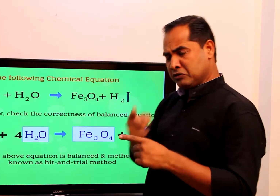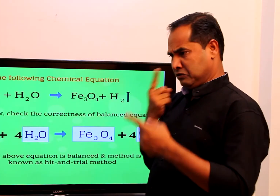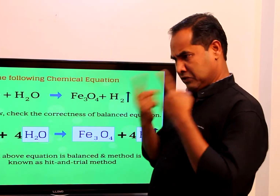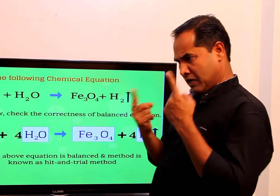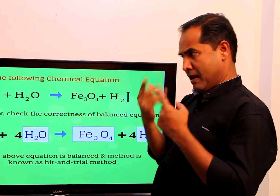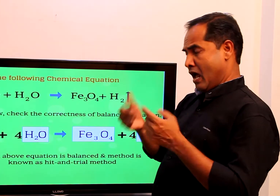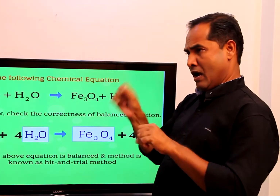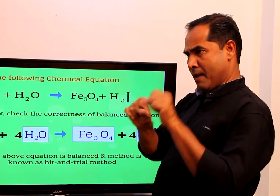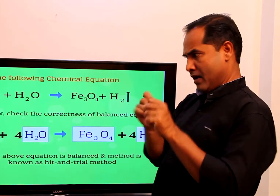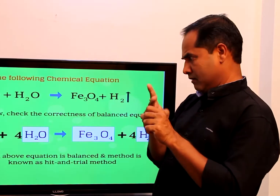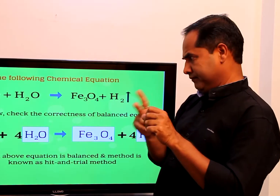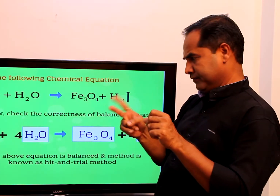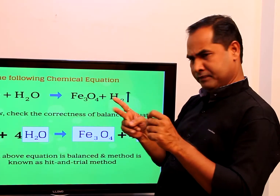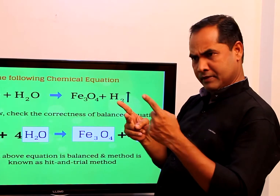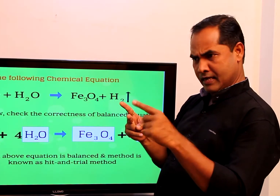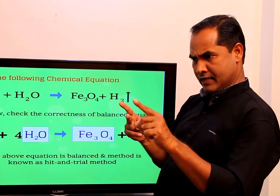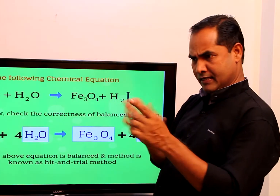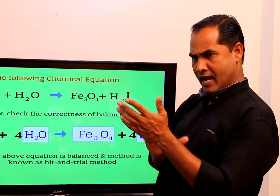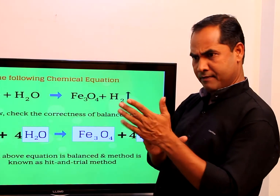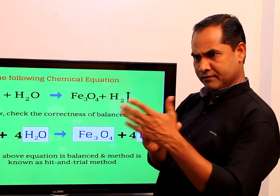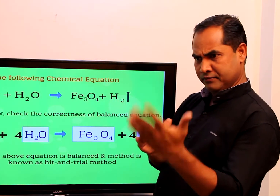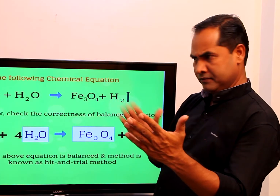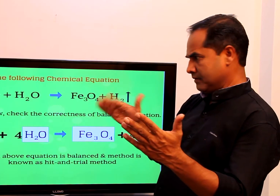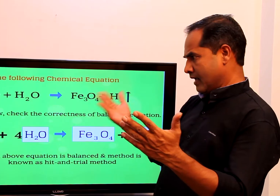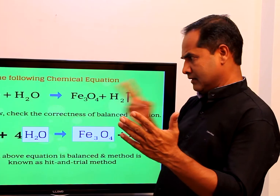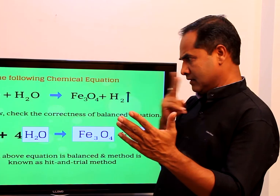Now after doing all this, let's check if the equation is balanced.